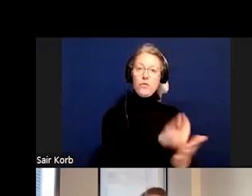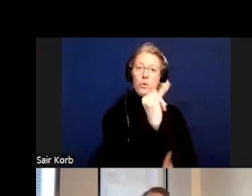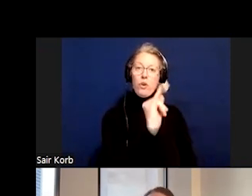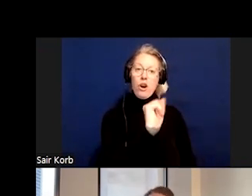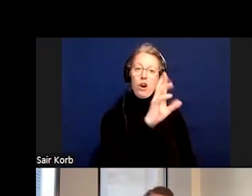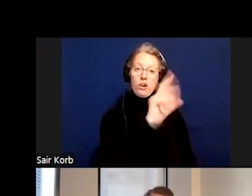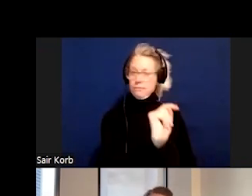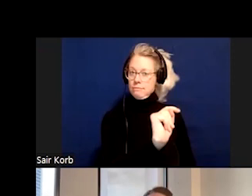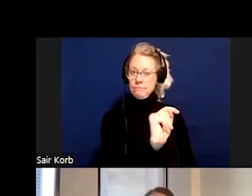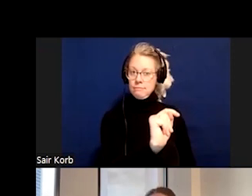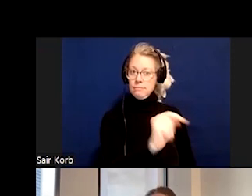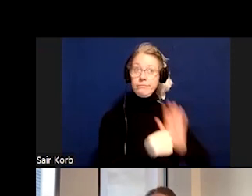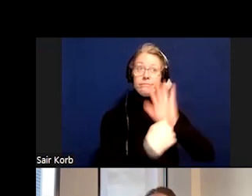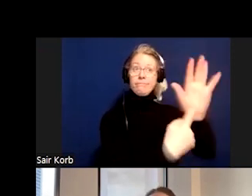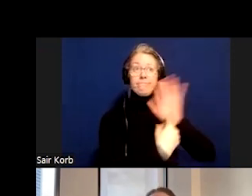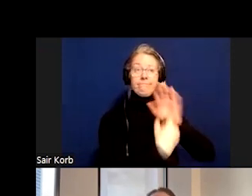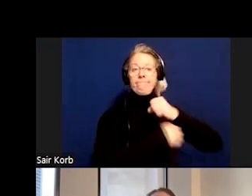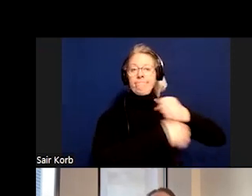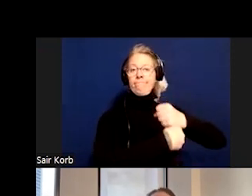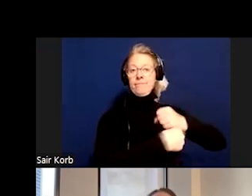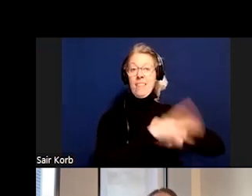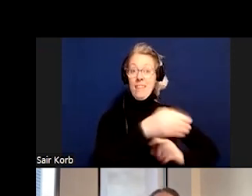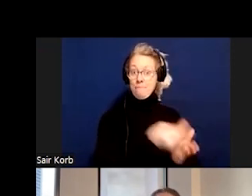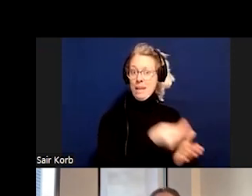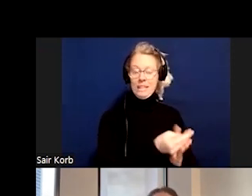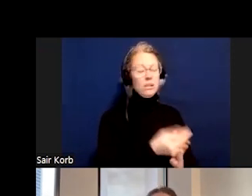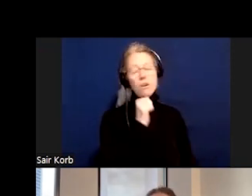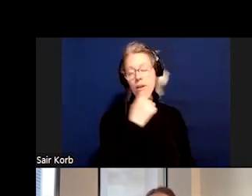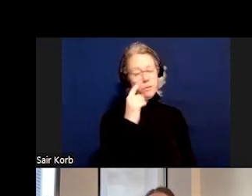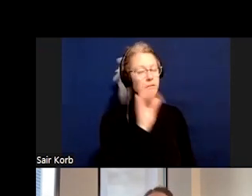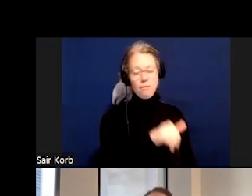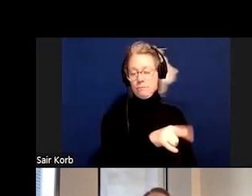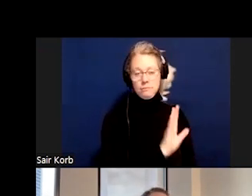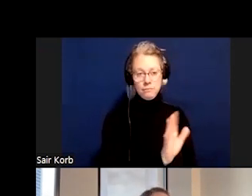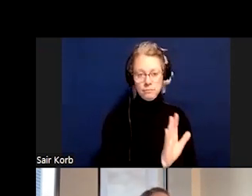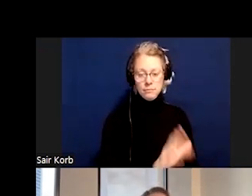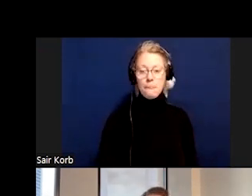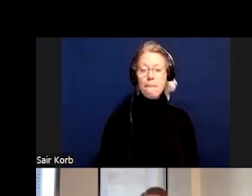to presentation or production. Creation and development of work is a great fit for the